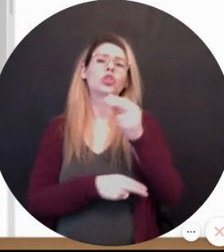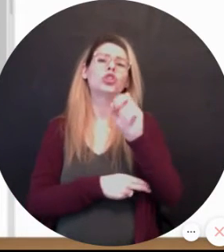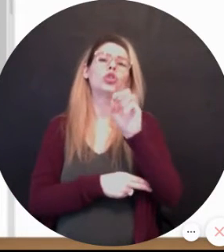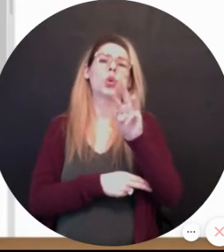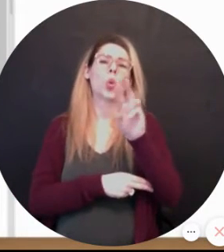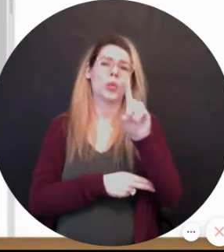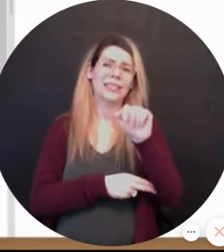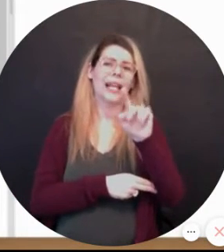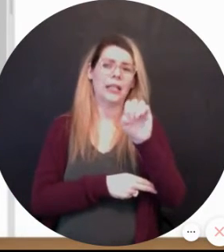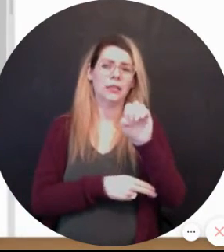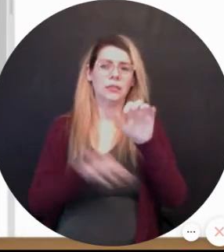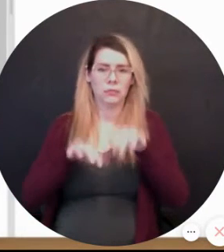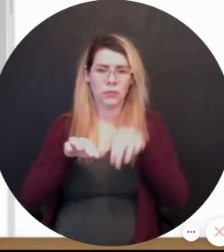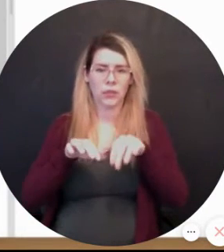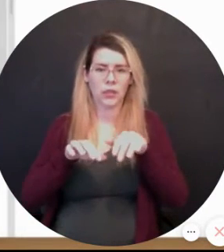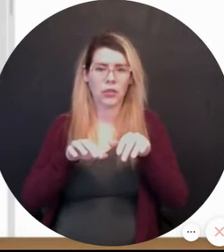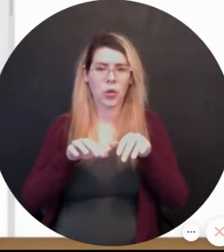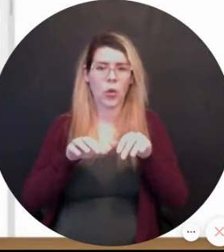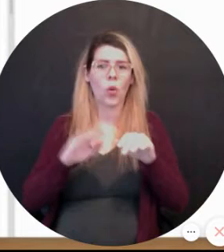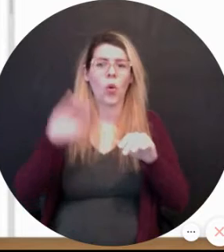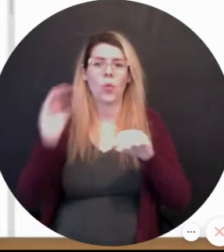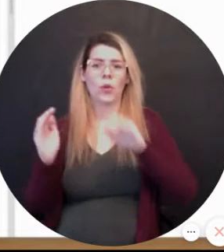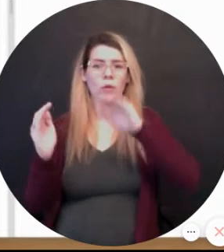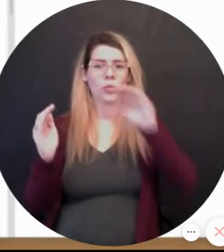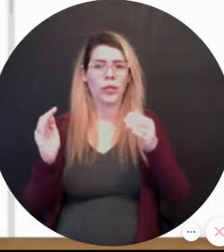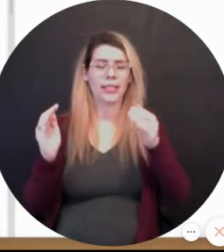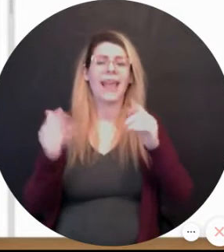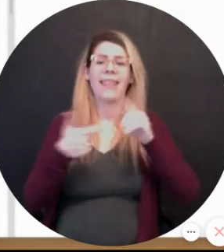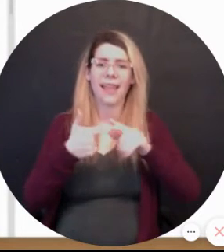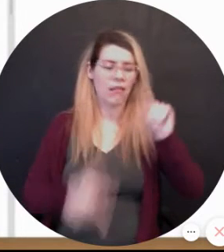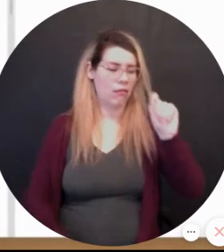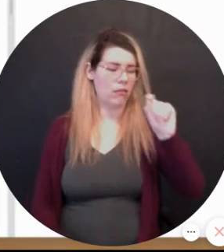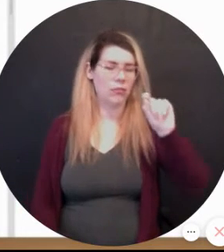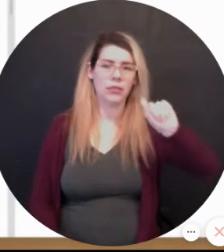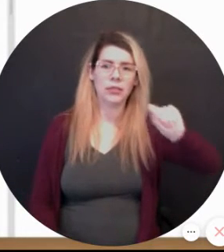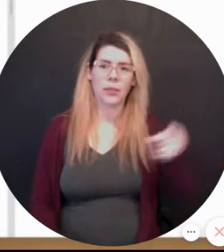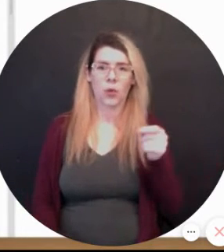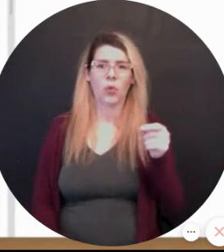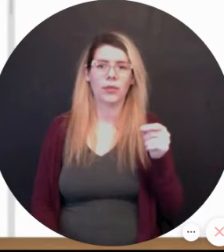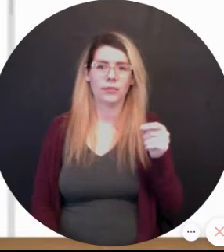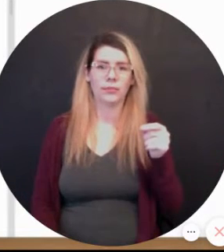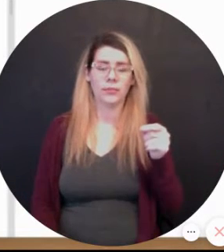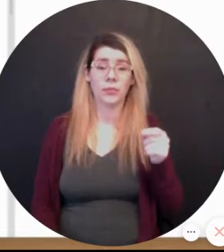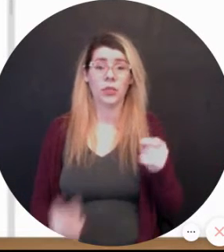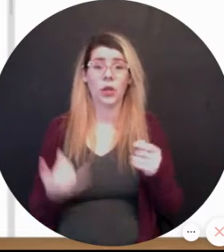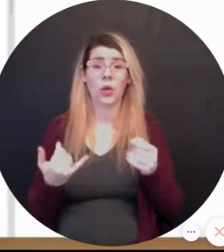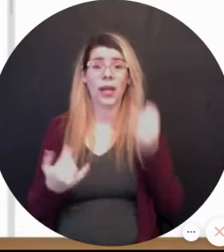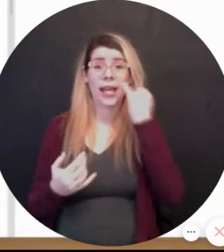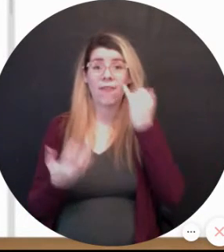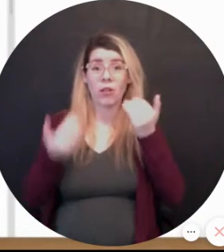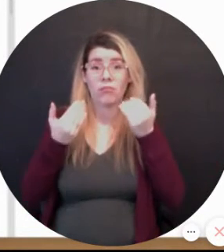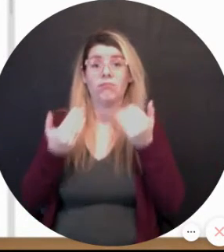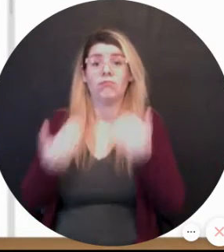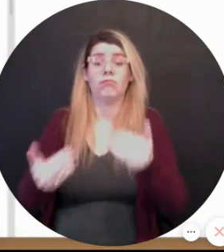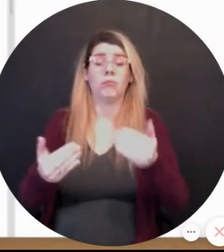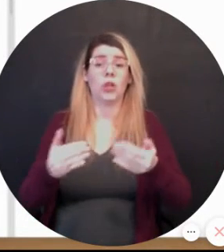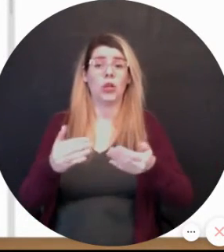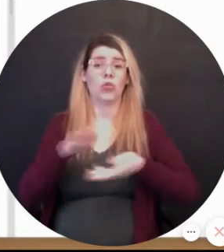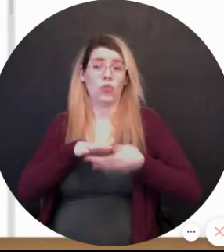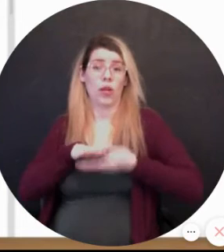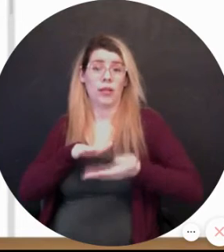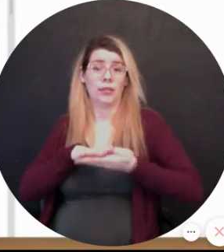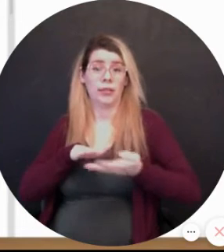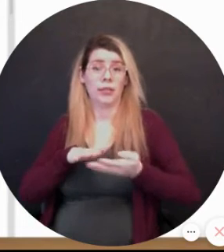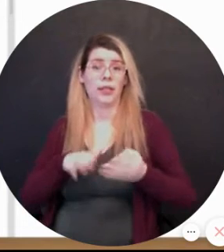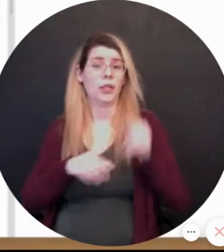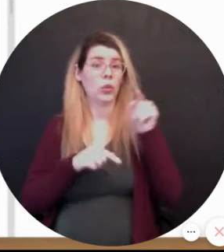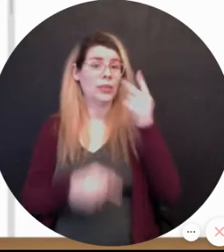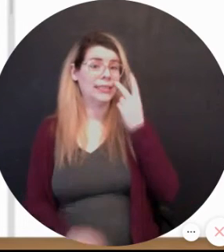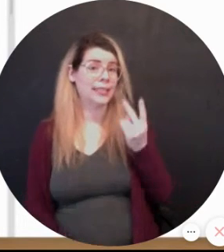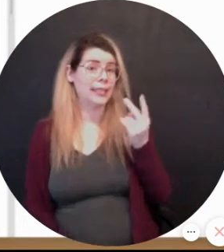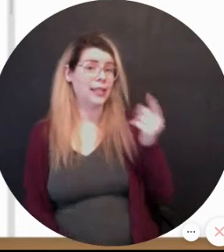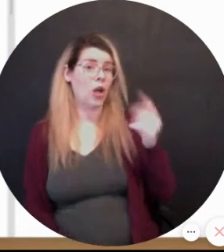just printing out I'm checking that document on the right. So we notice we have access